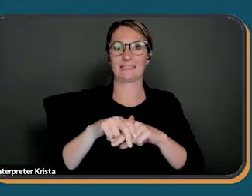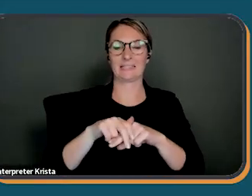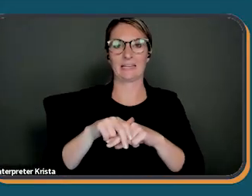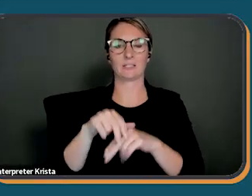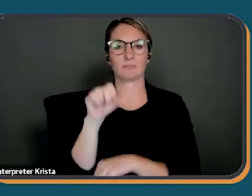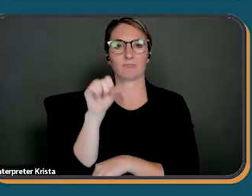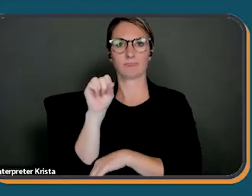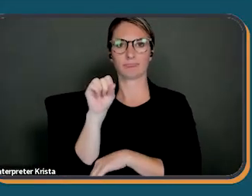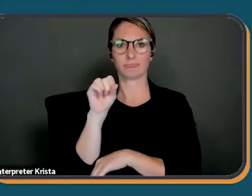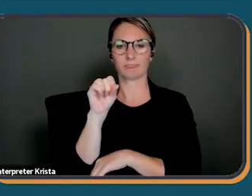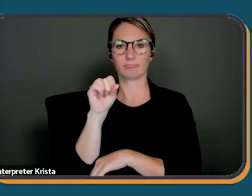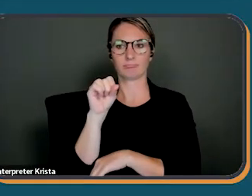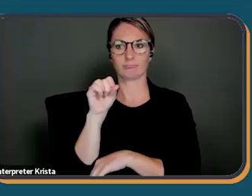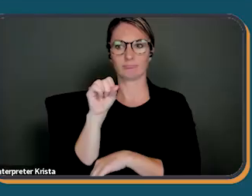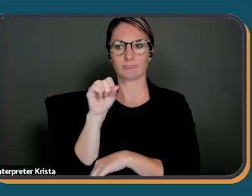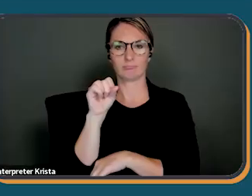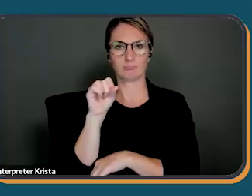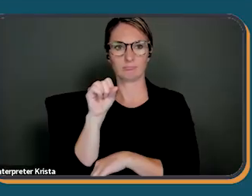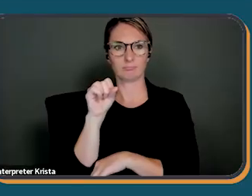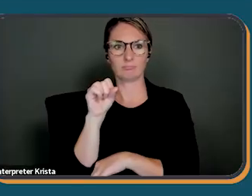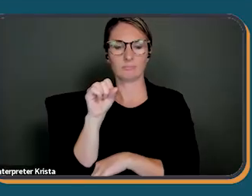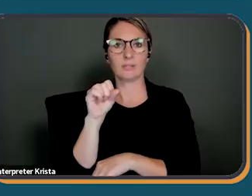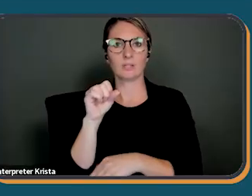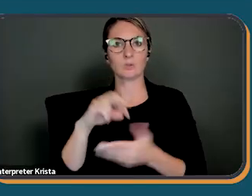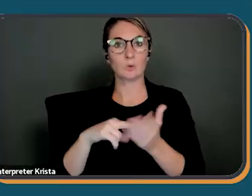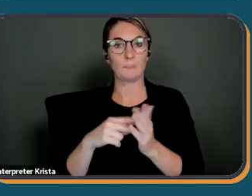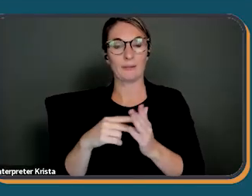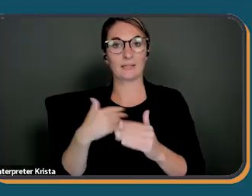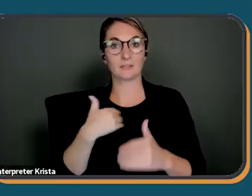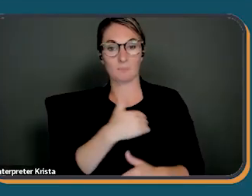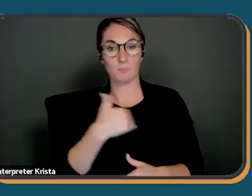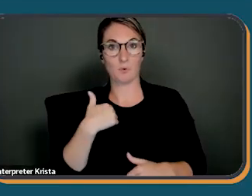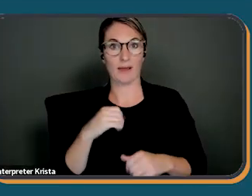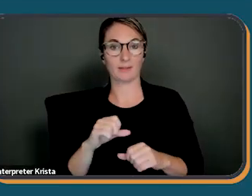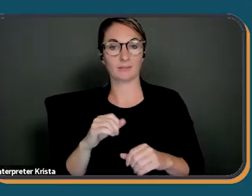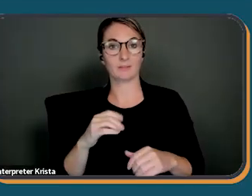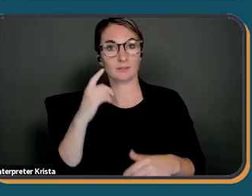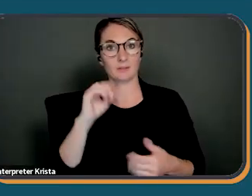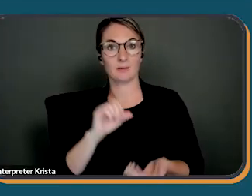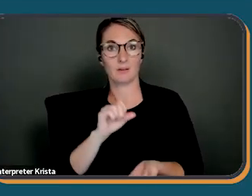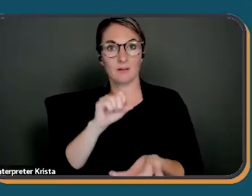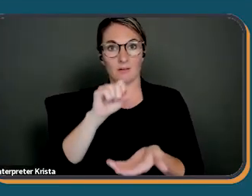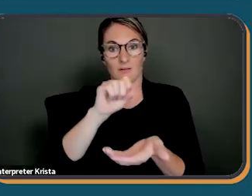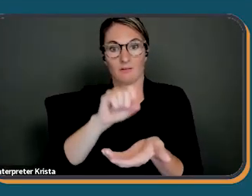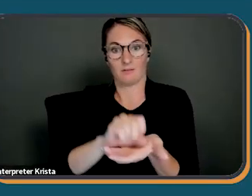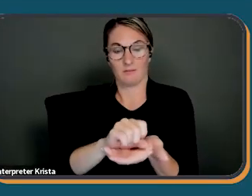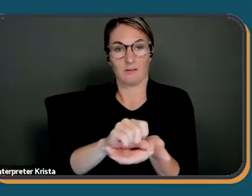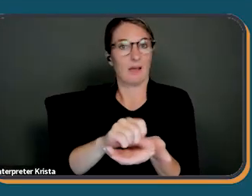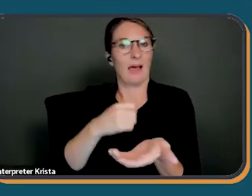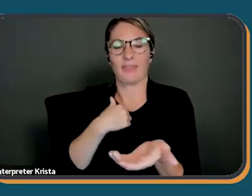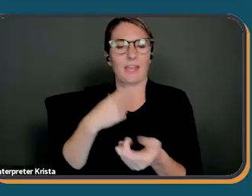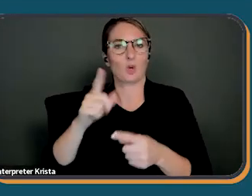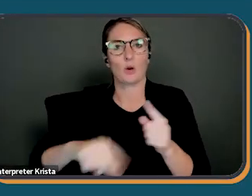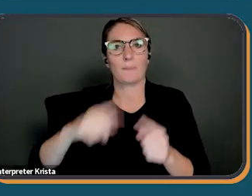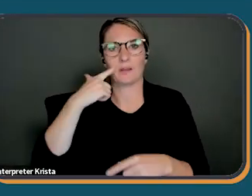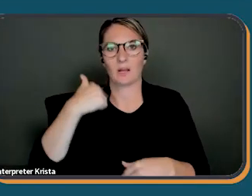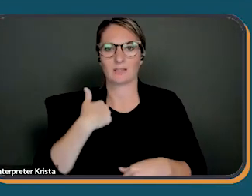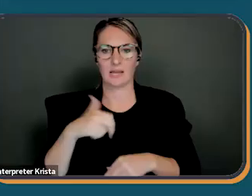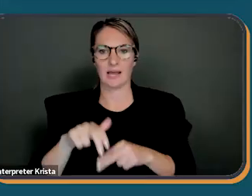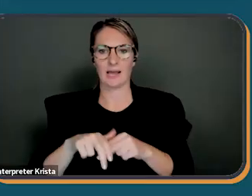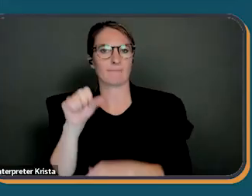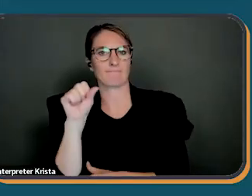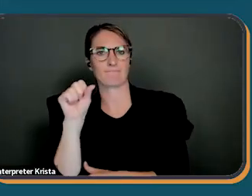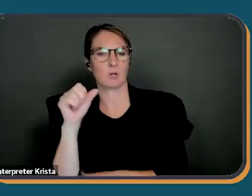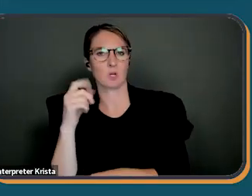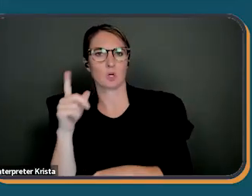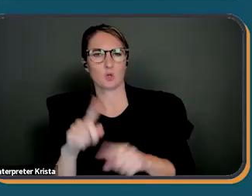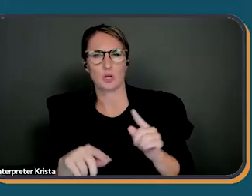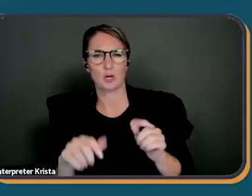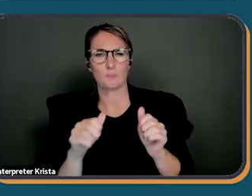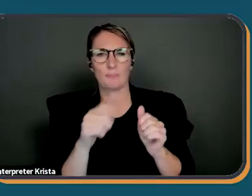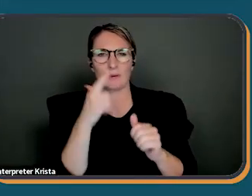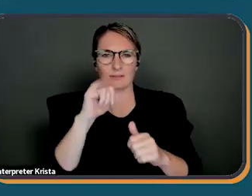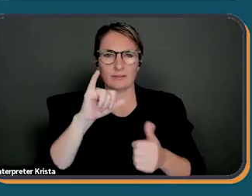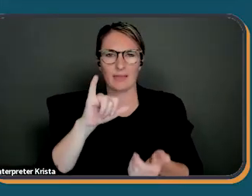to where my breasts can be put on the camera thing very well.